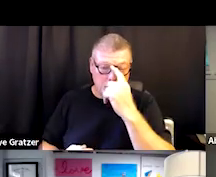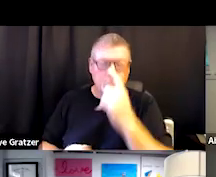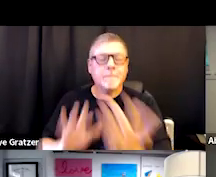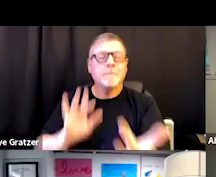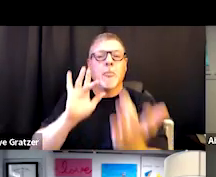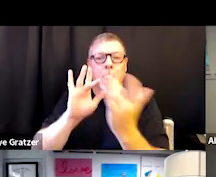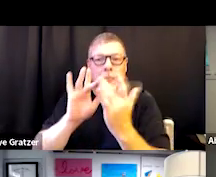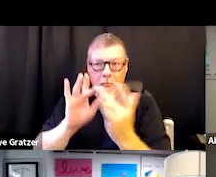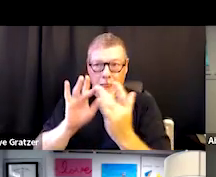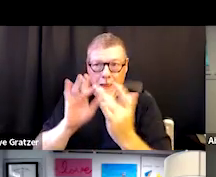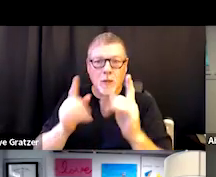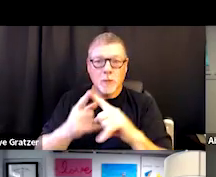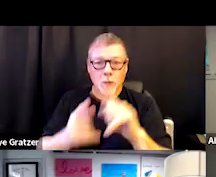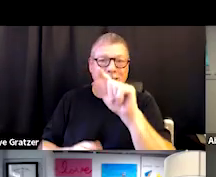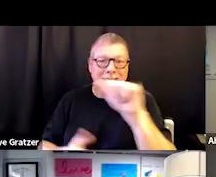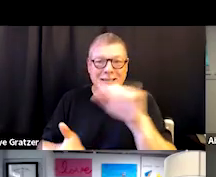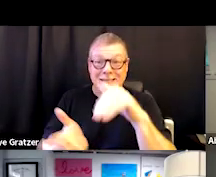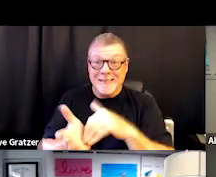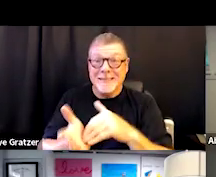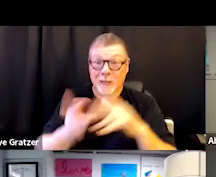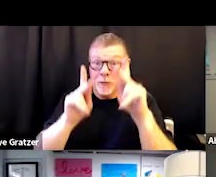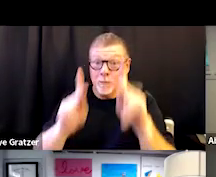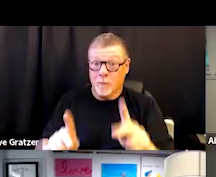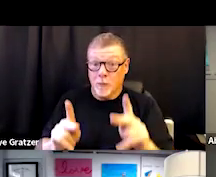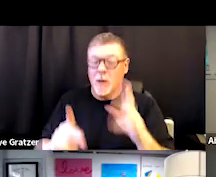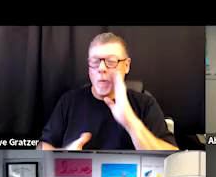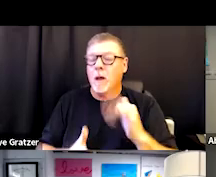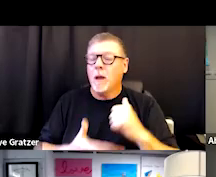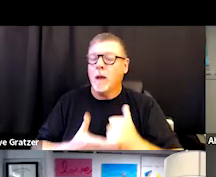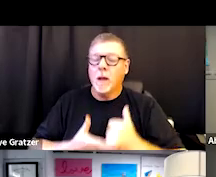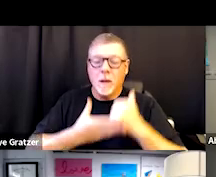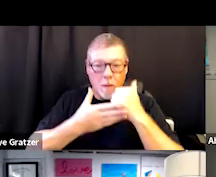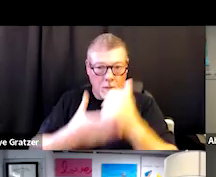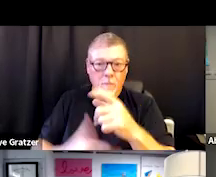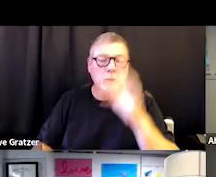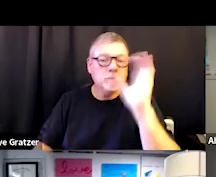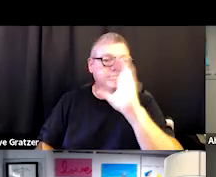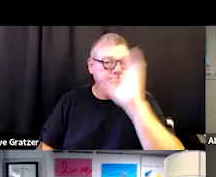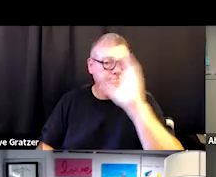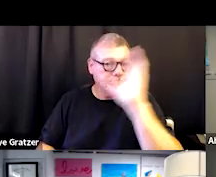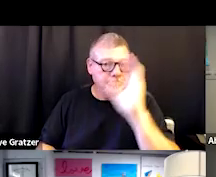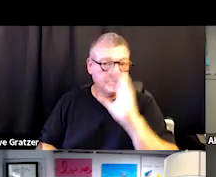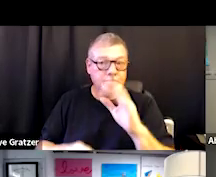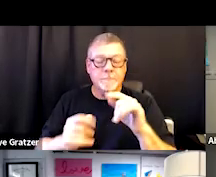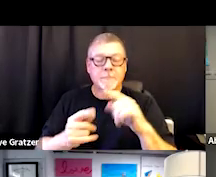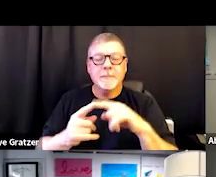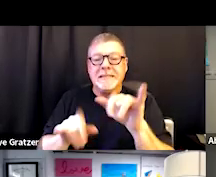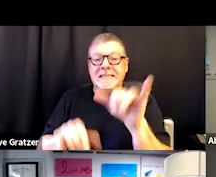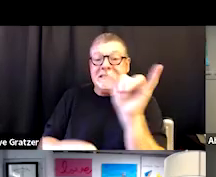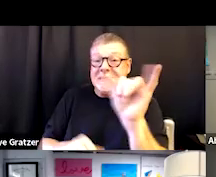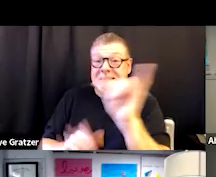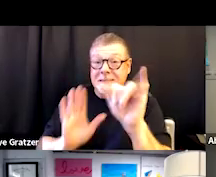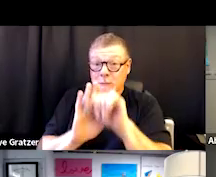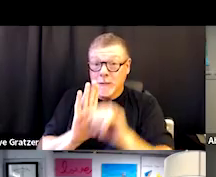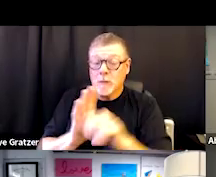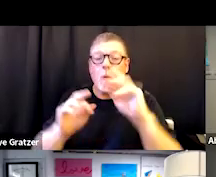to your TA Center liaison. They would be glad to kind of help you find other caseworkers, either in maybe similar states or maybe in the same region,